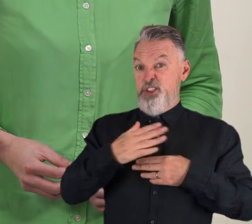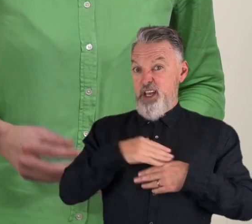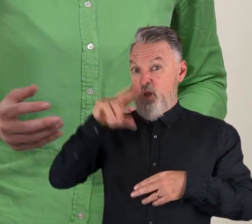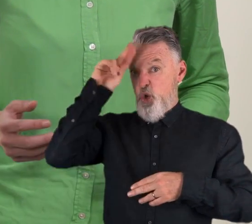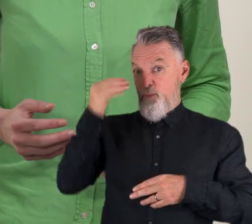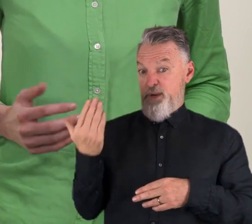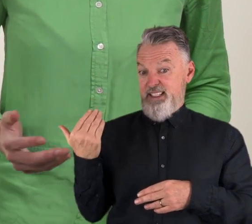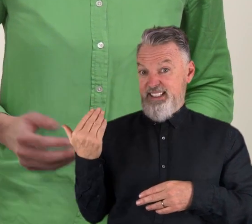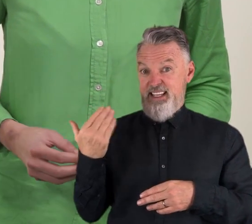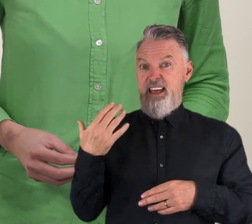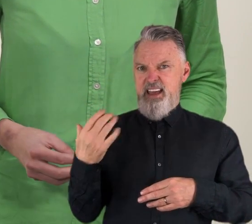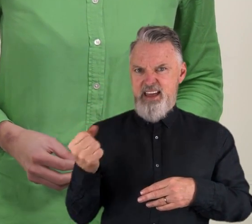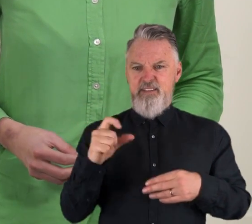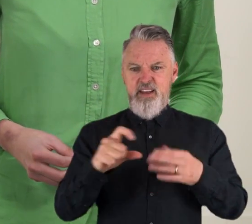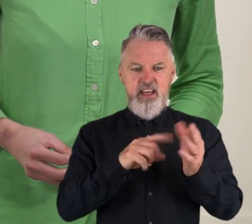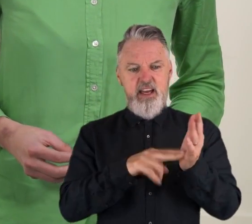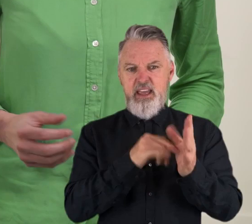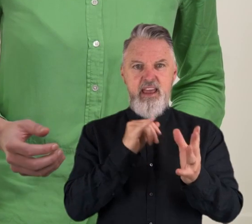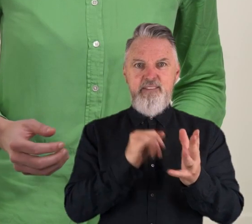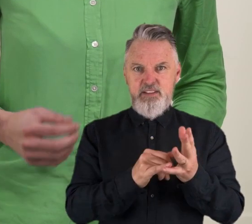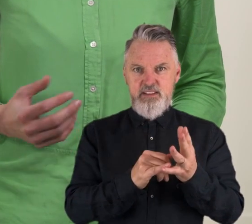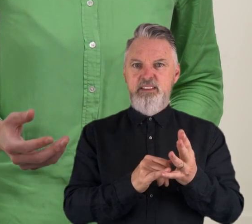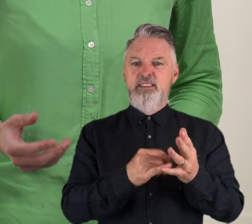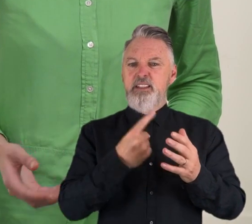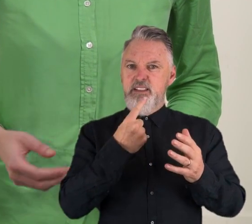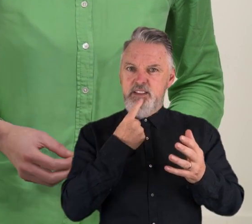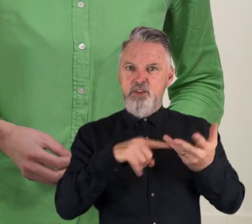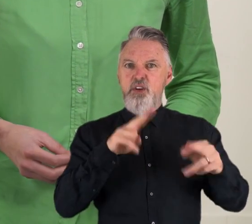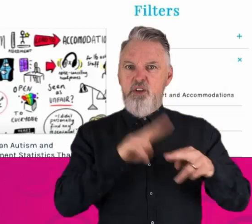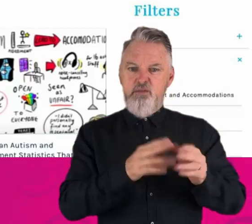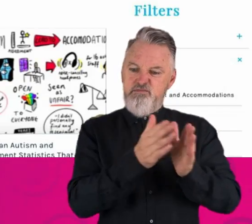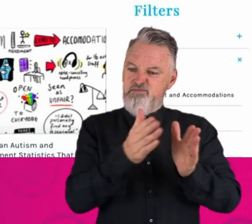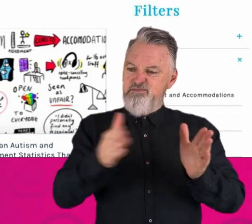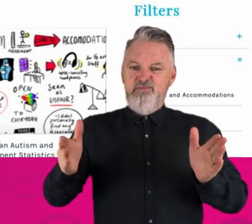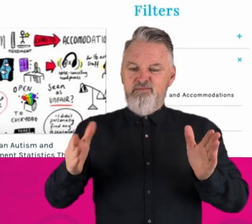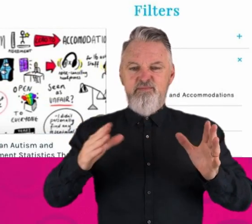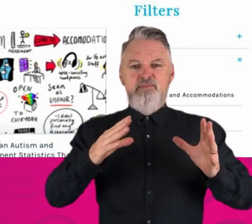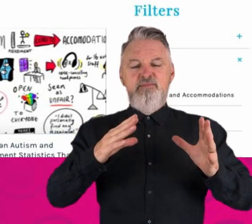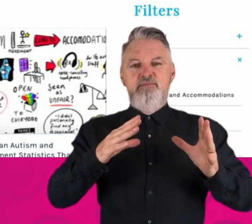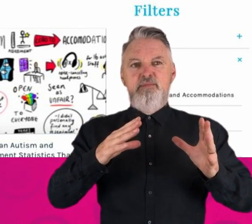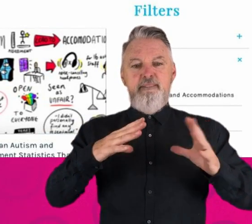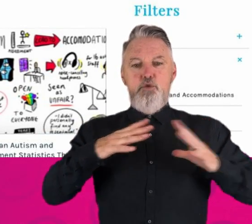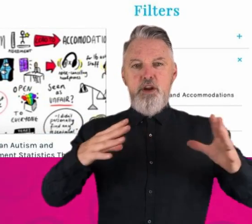It is based on a Canva-style freemium model of free and Pro memberships. Our free tier provides our core audience